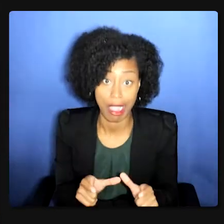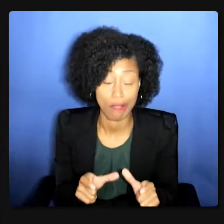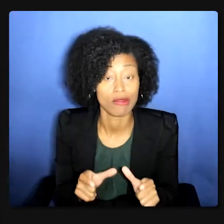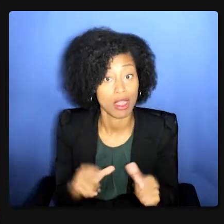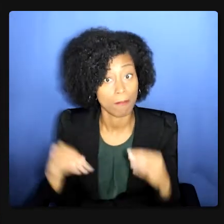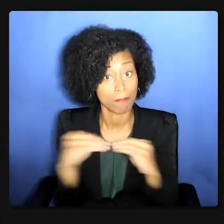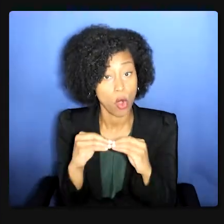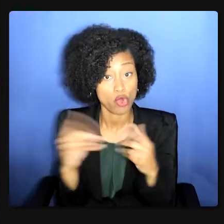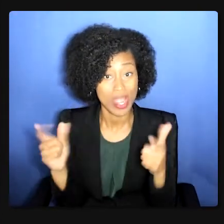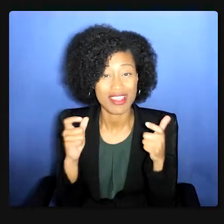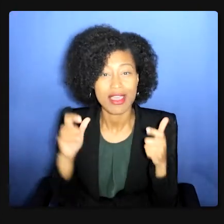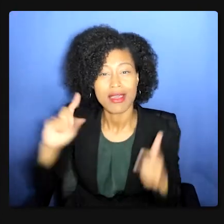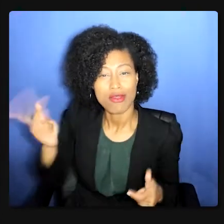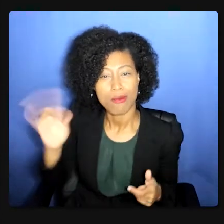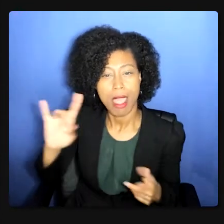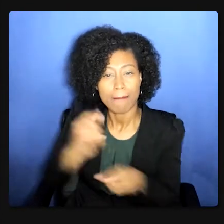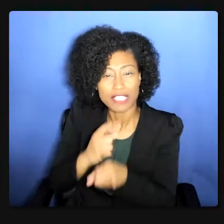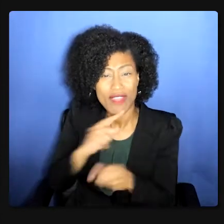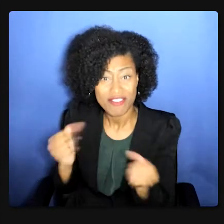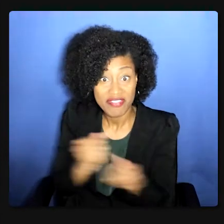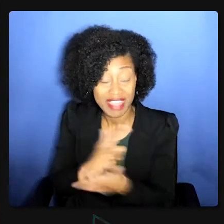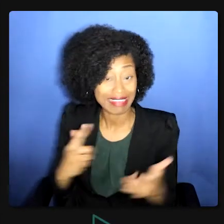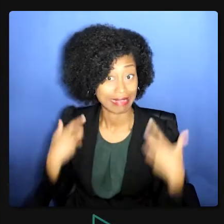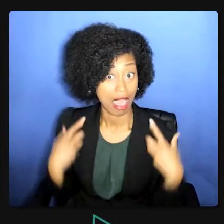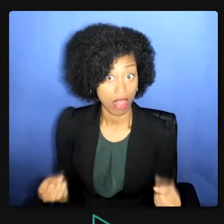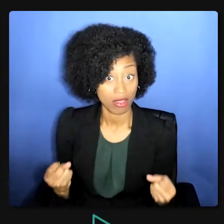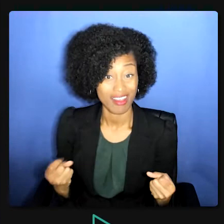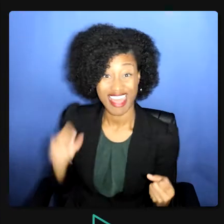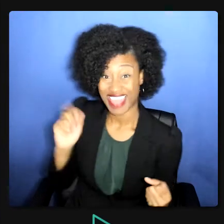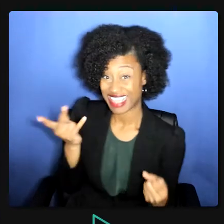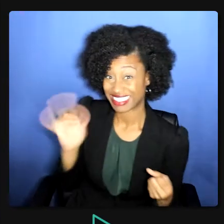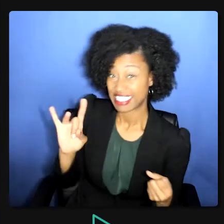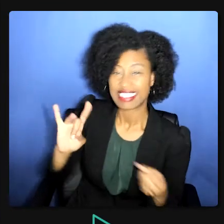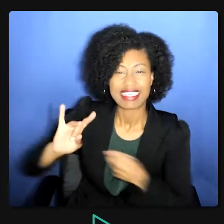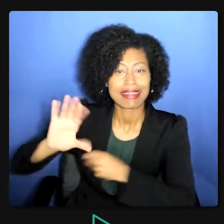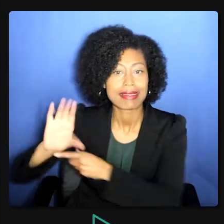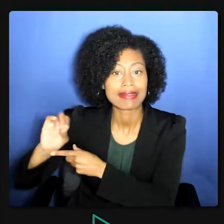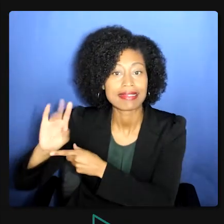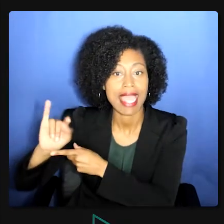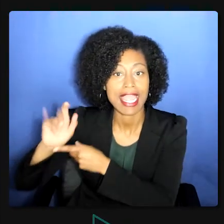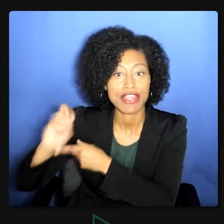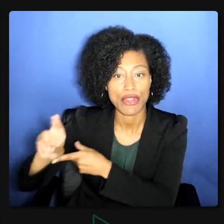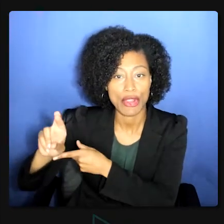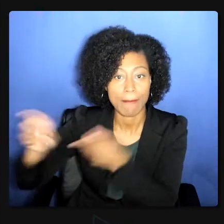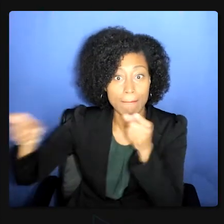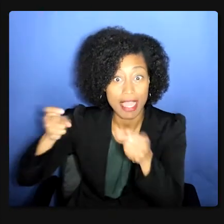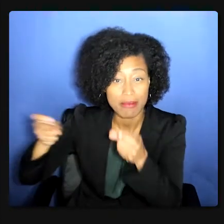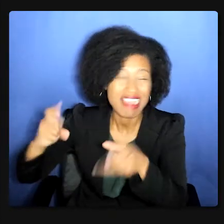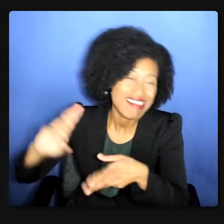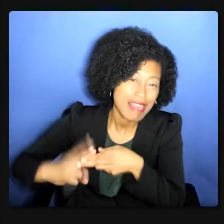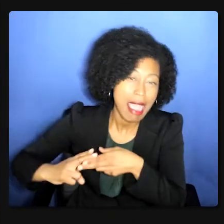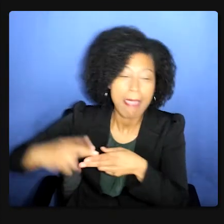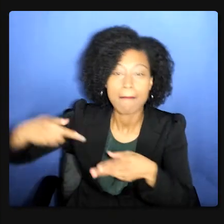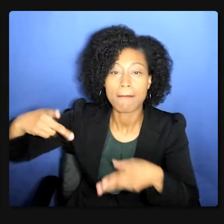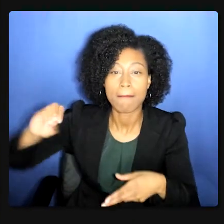Kubernetes can help make sure everything is healthy. So Kubernetes is this container management, right? [Amie] Called a pod. -[Dimitris] Yeah.